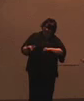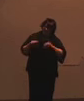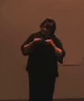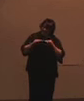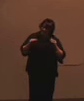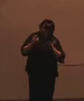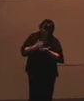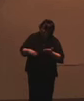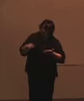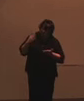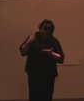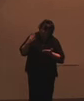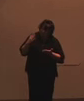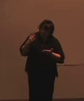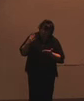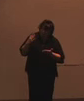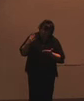And, of course, we have a tradition